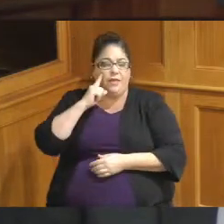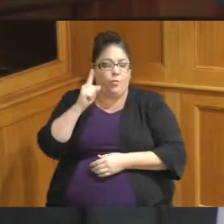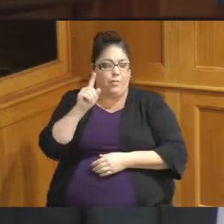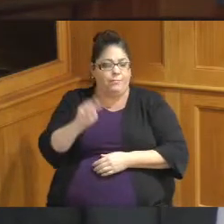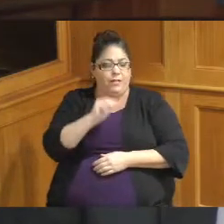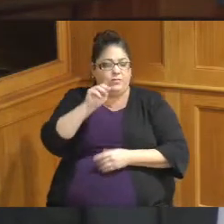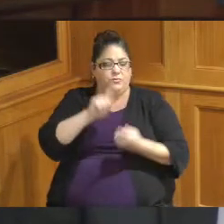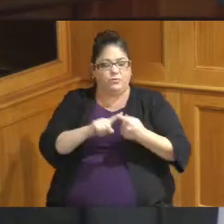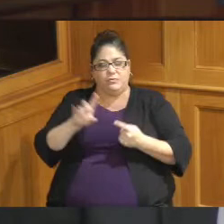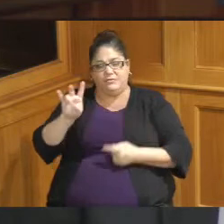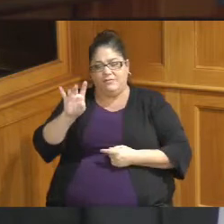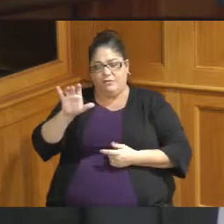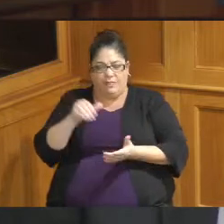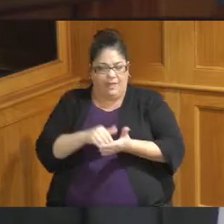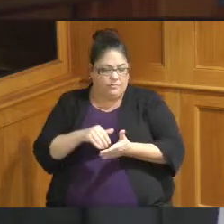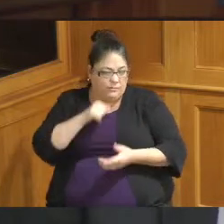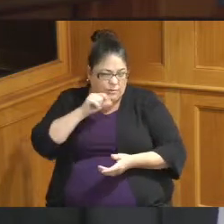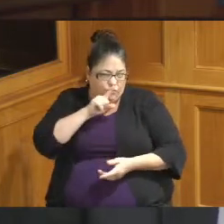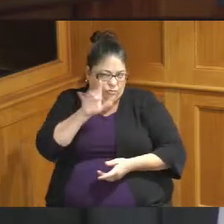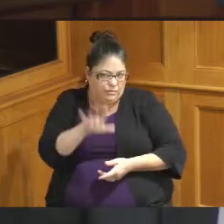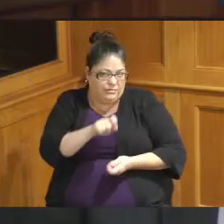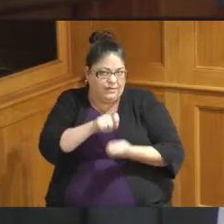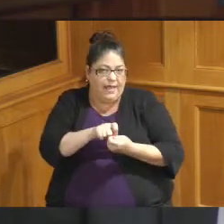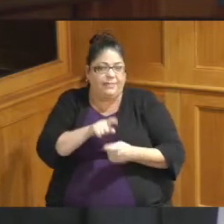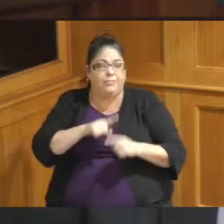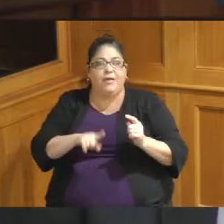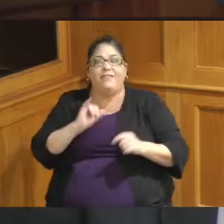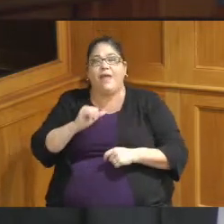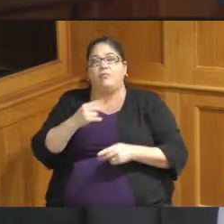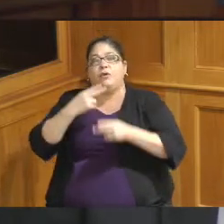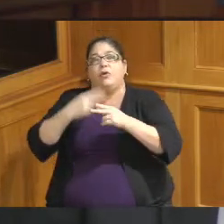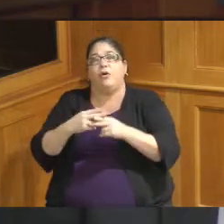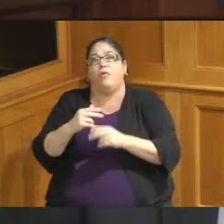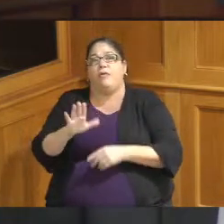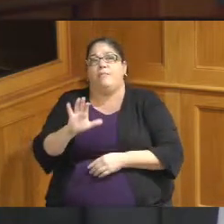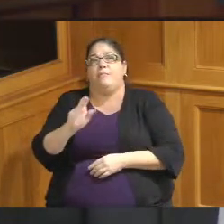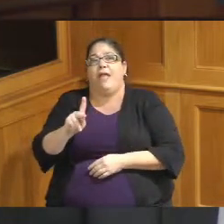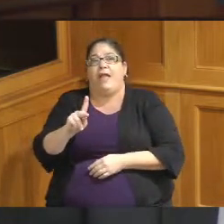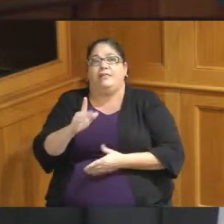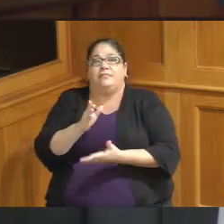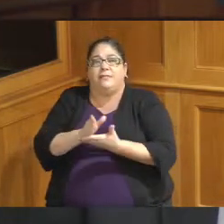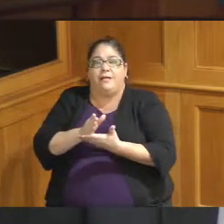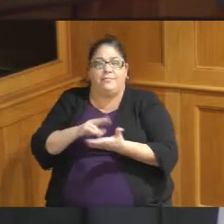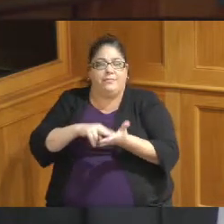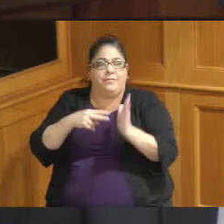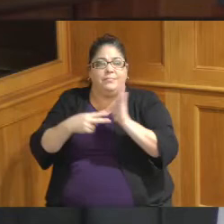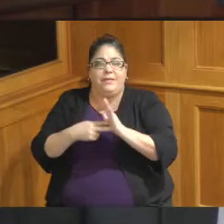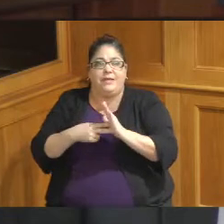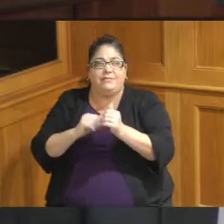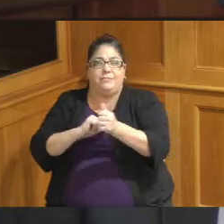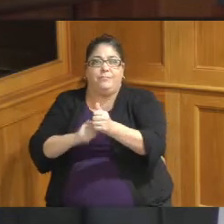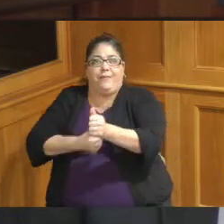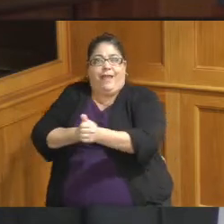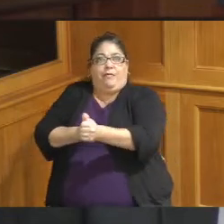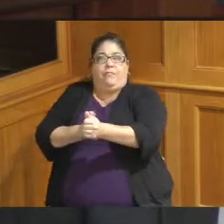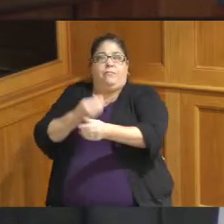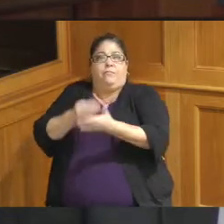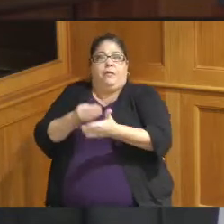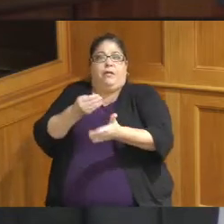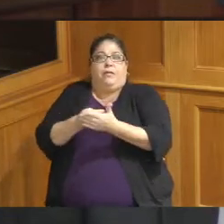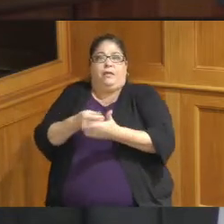I wouldn't swear to that but that was a back stop in case we had folks applying and we didn't have